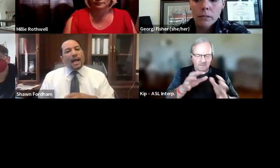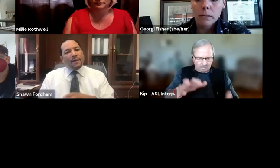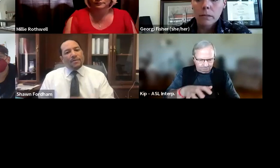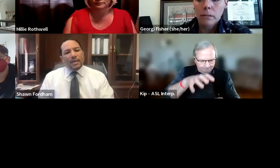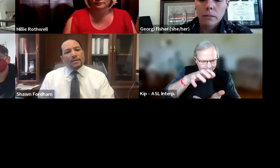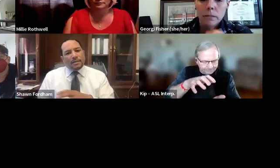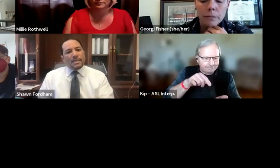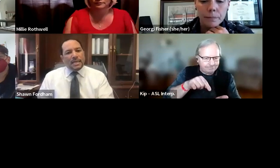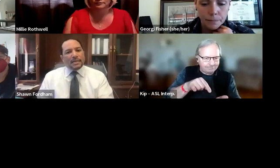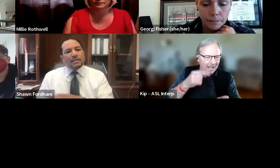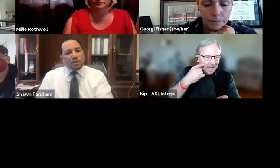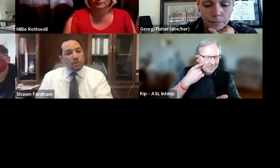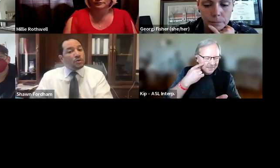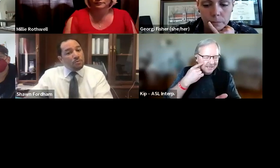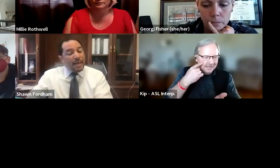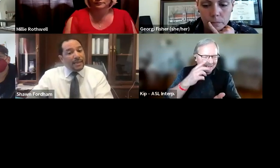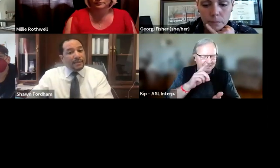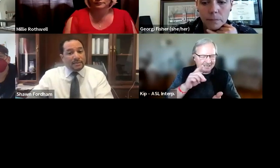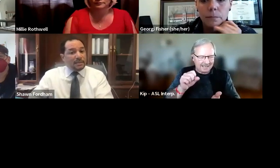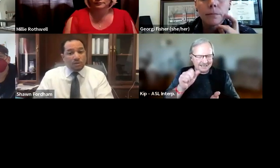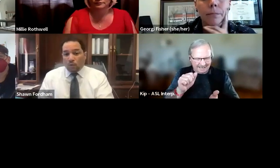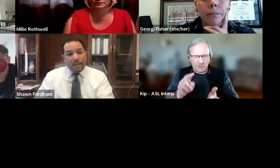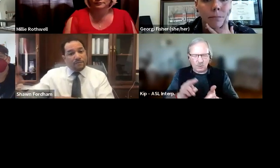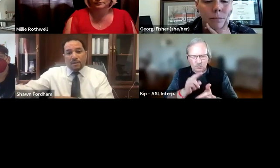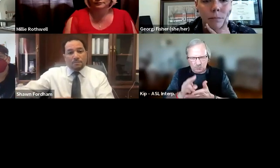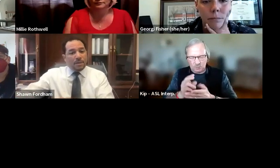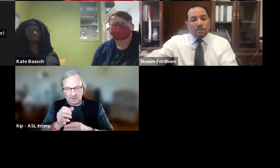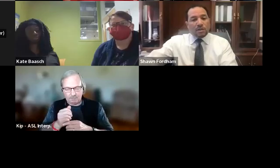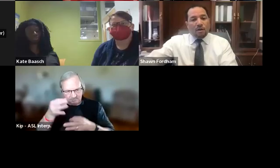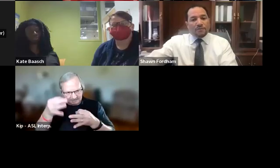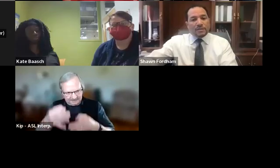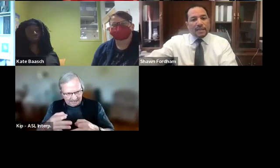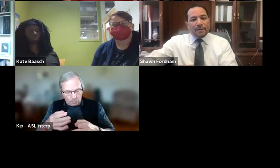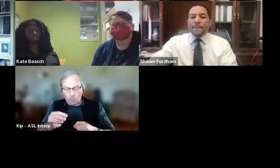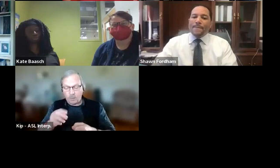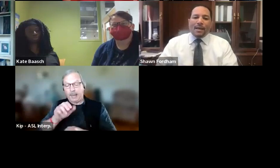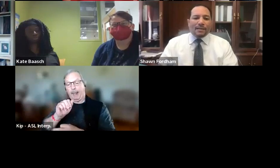that I think the DDS can use to make that decision. Or even the appeals office later.